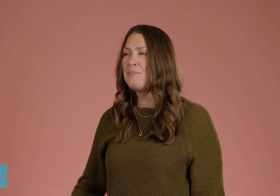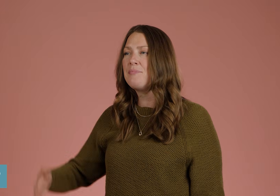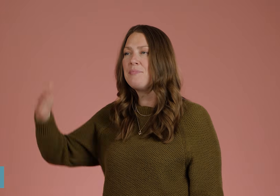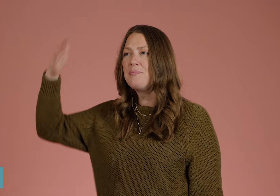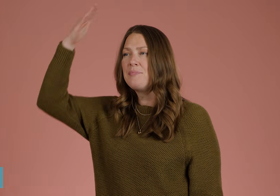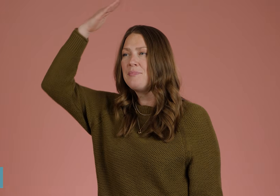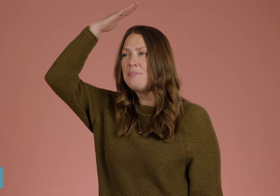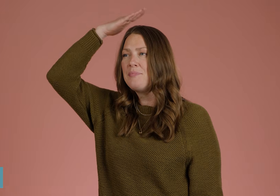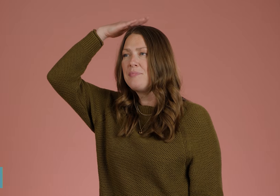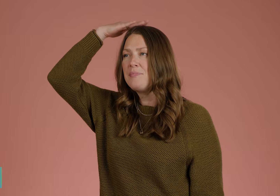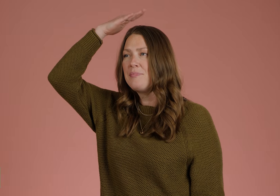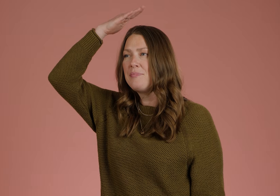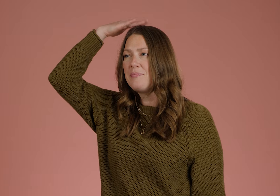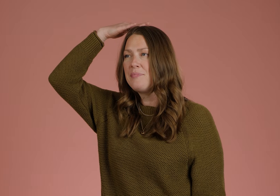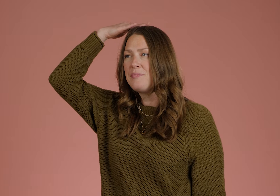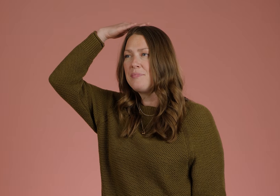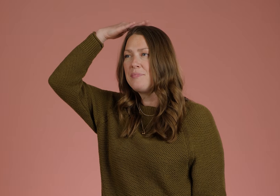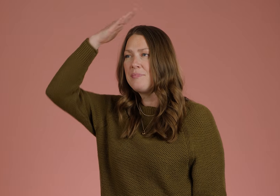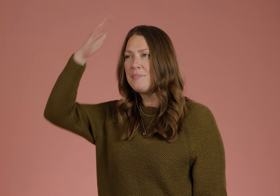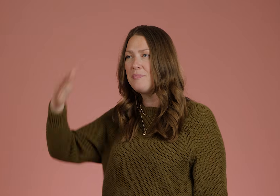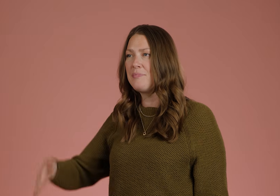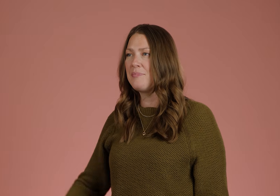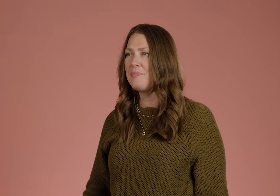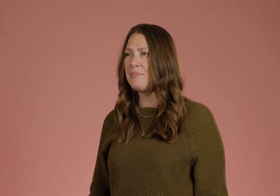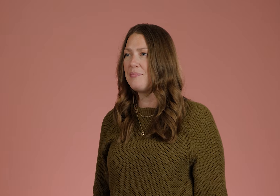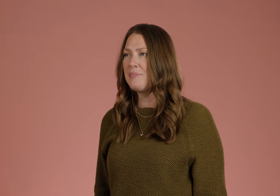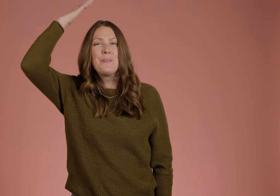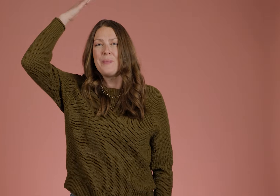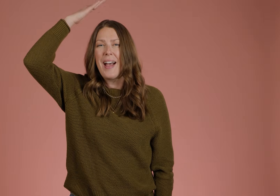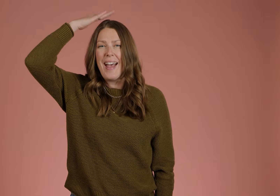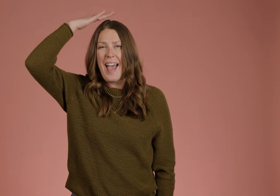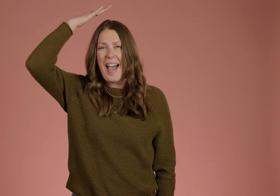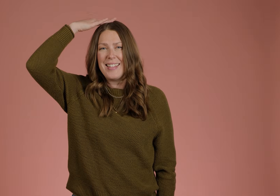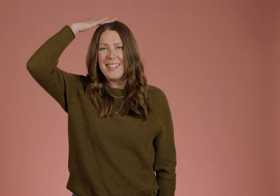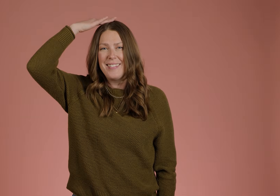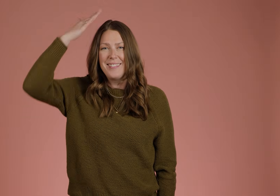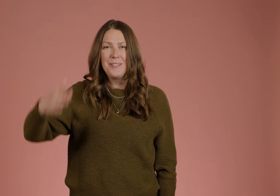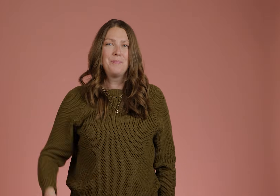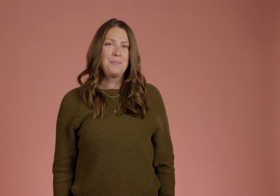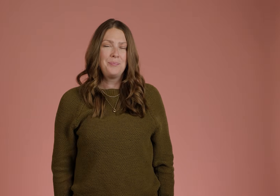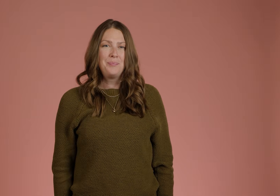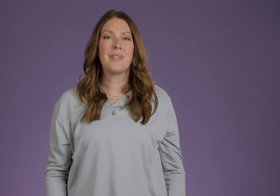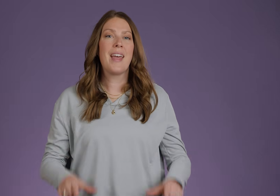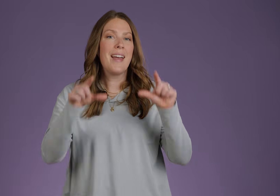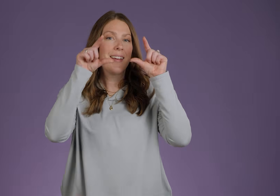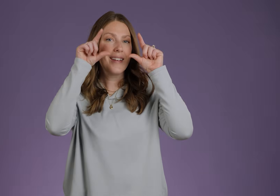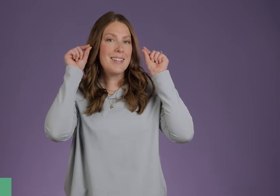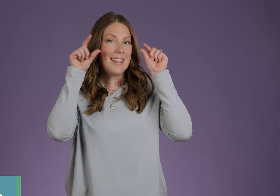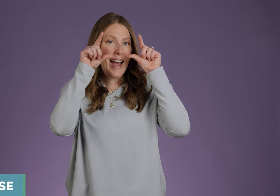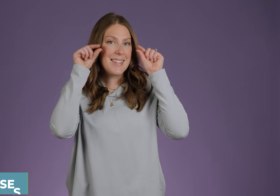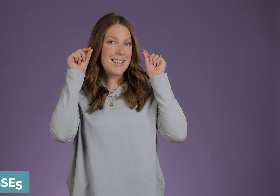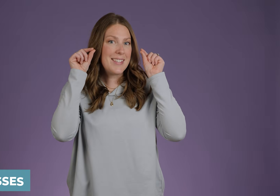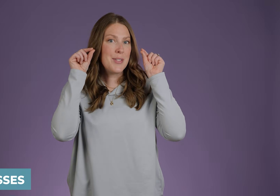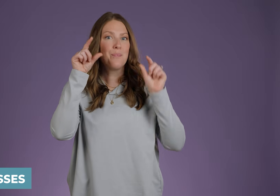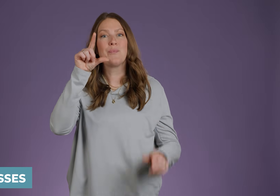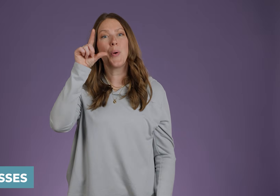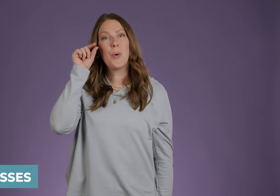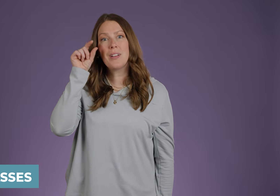You're tapping the top of your head. Wear a hat goes. Hat. glasses or glasses.